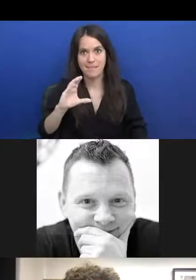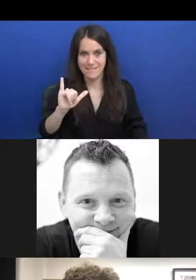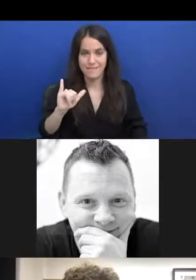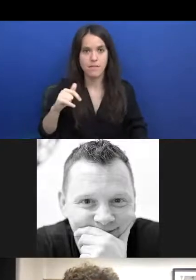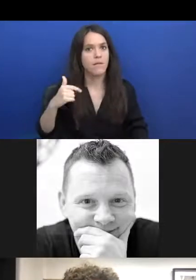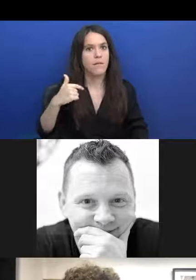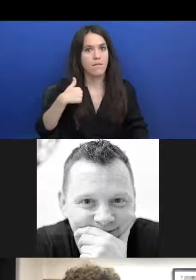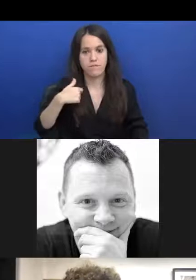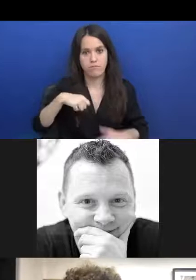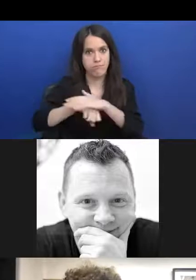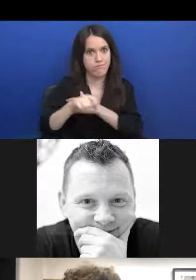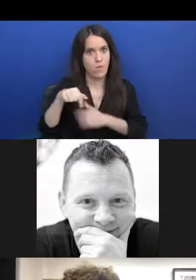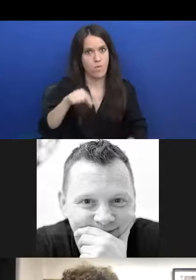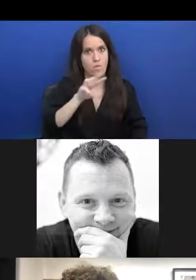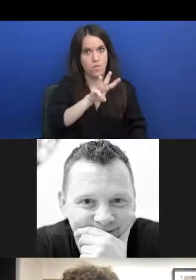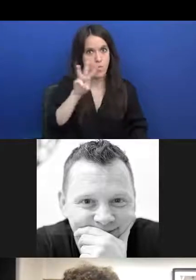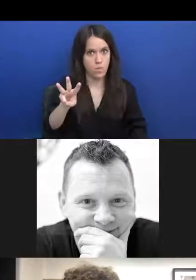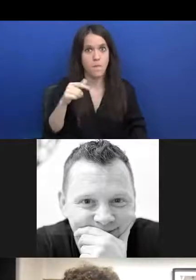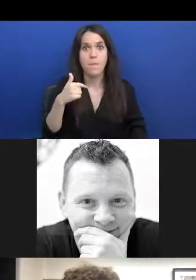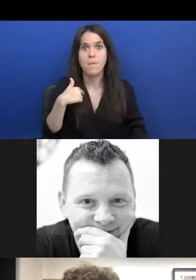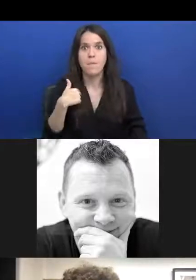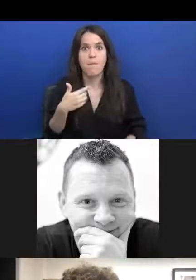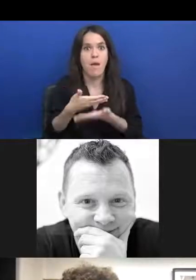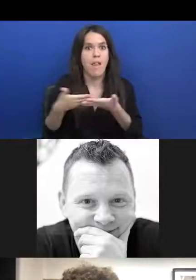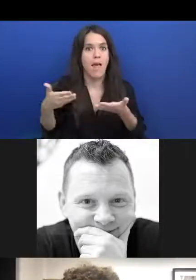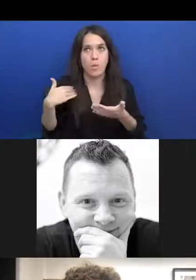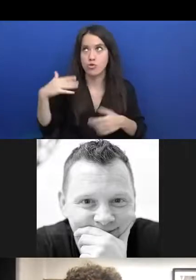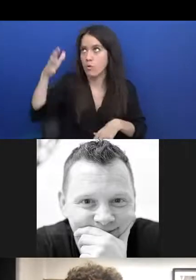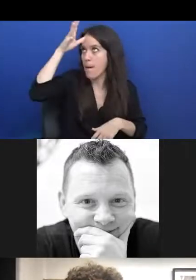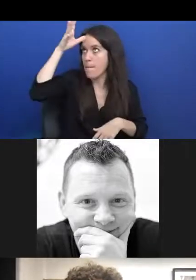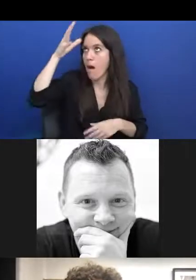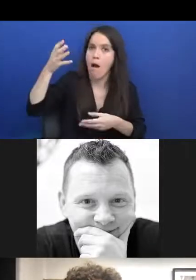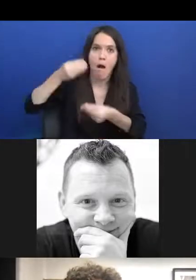and the language that I have learned from my dad is Mawng that he taught me